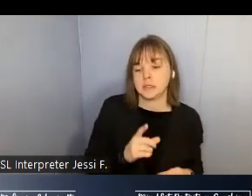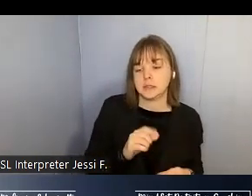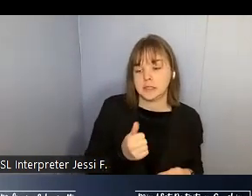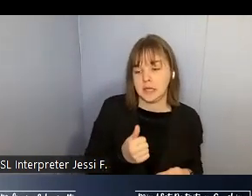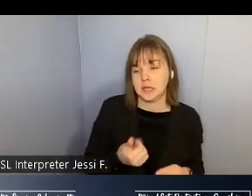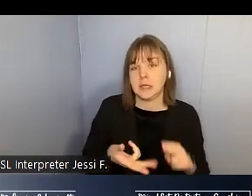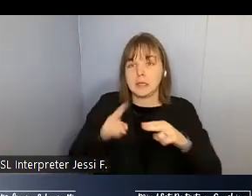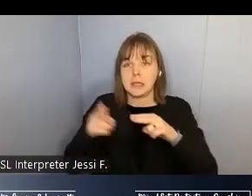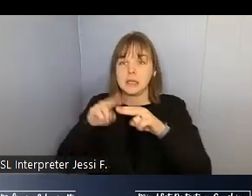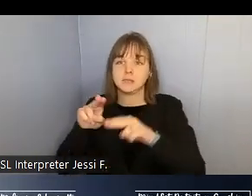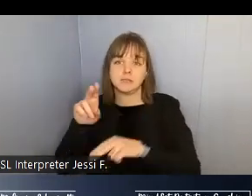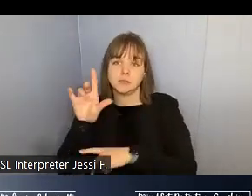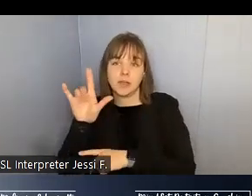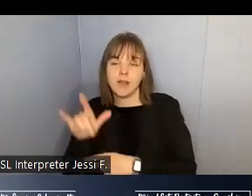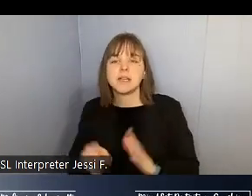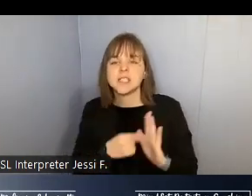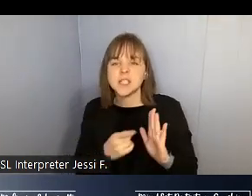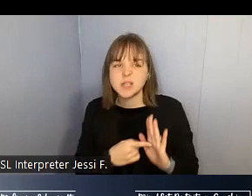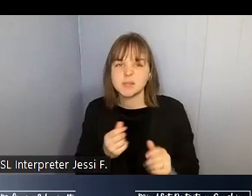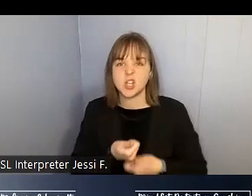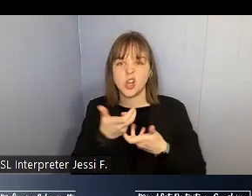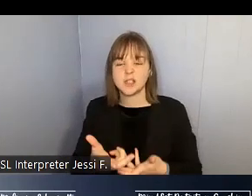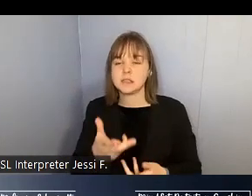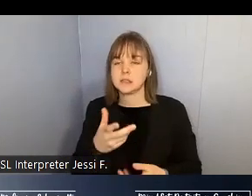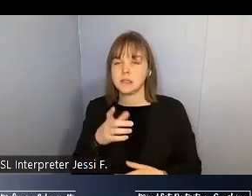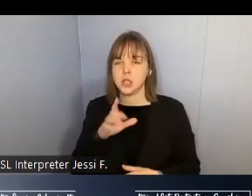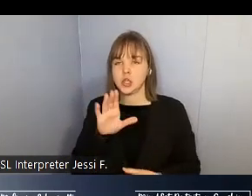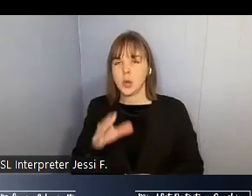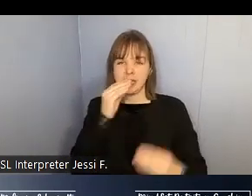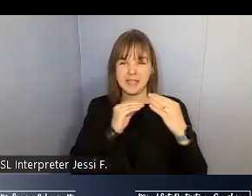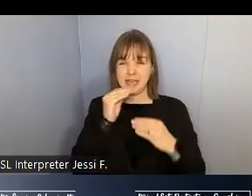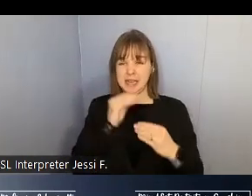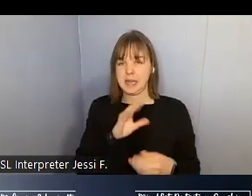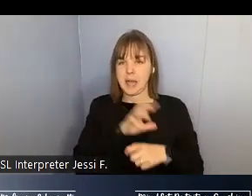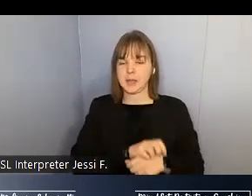as eating disorders. And we are all unique individuals.